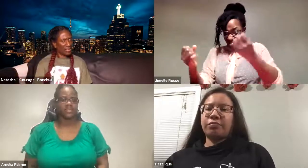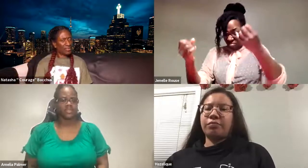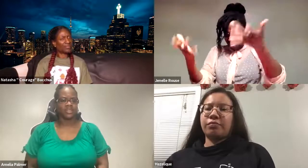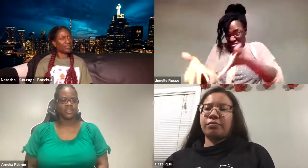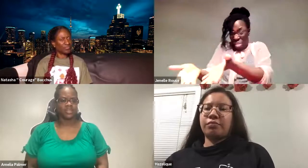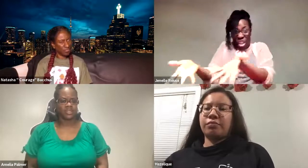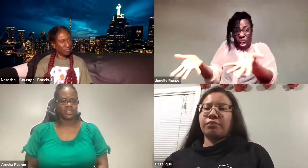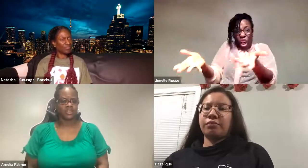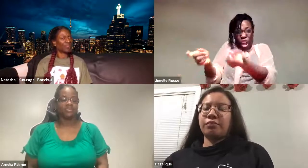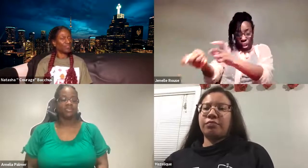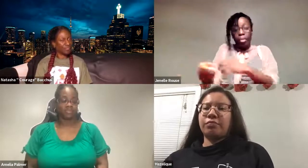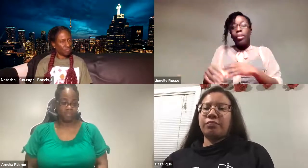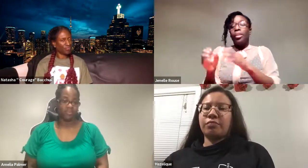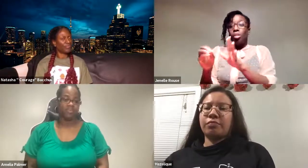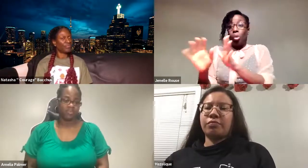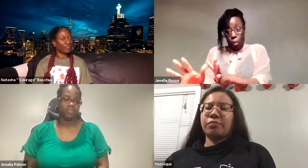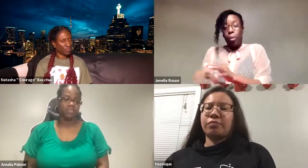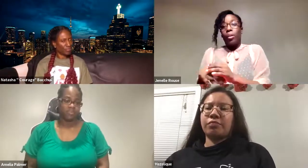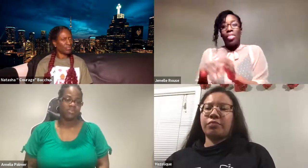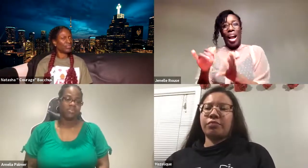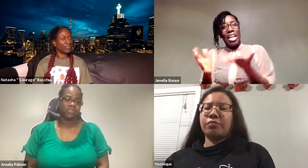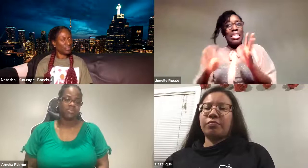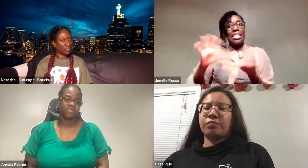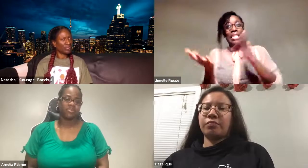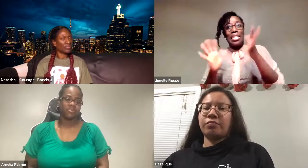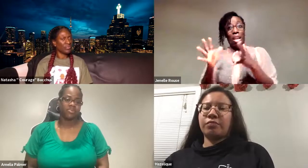they're influencing each other and immigration and so on is also influencing language